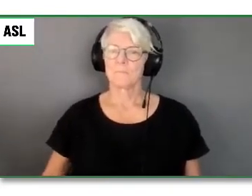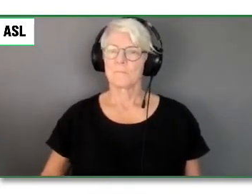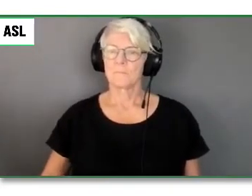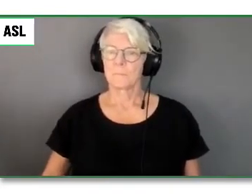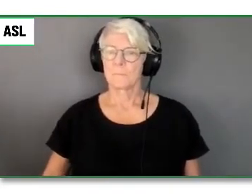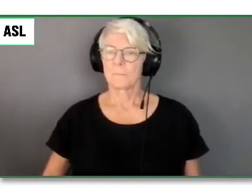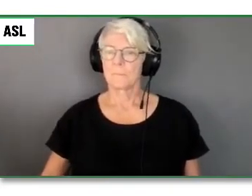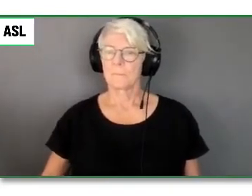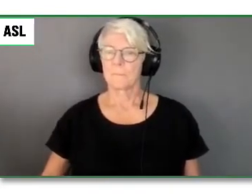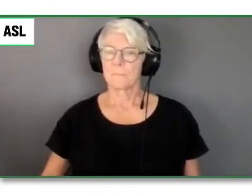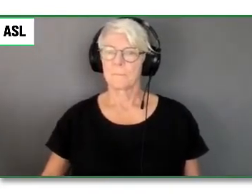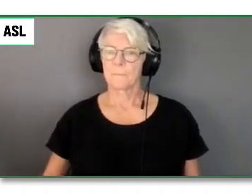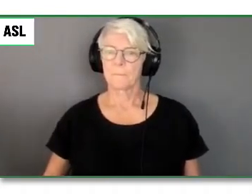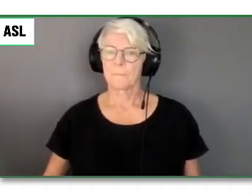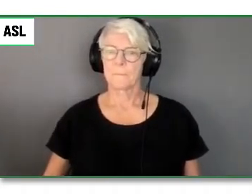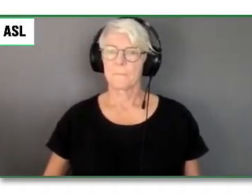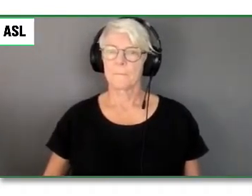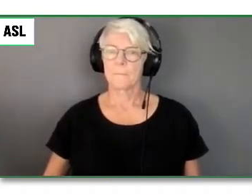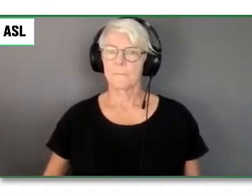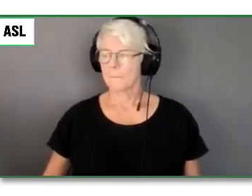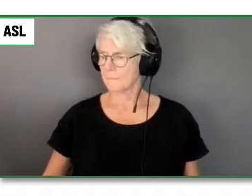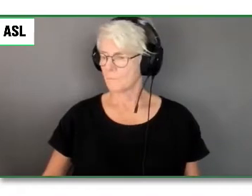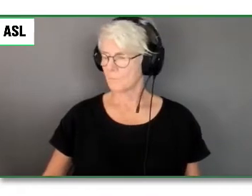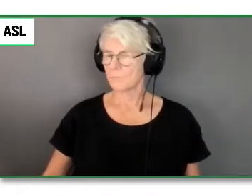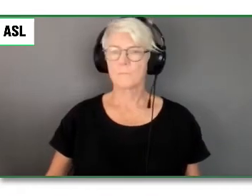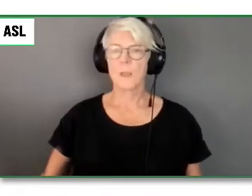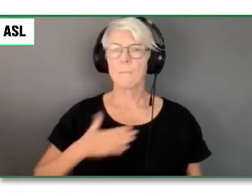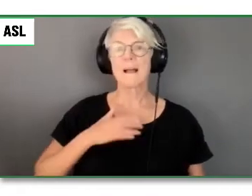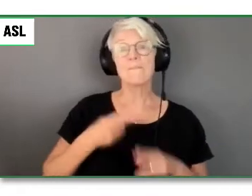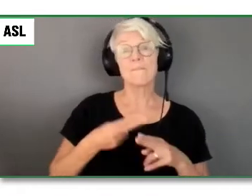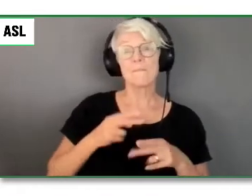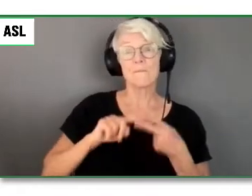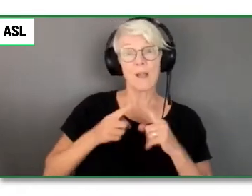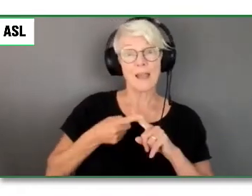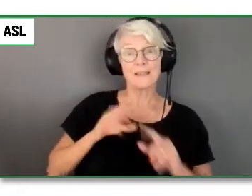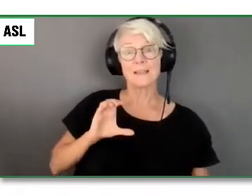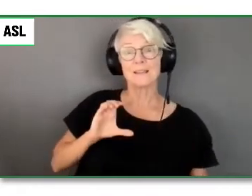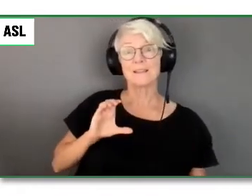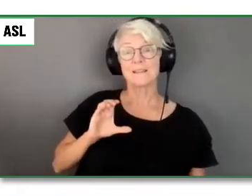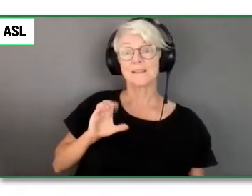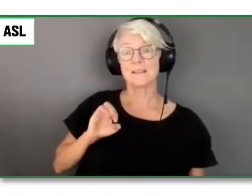A quote from my friend Cecile Buhl: "when one has been pushed to the